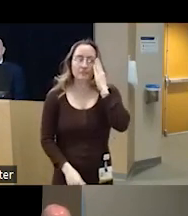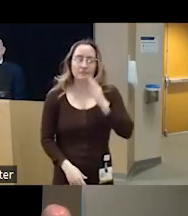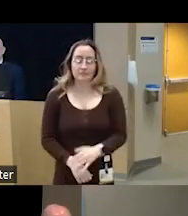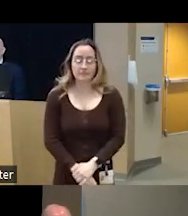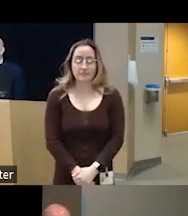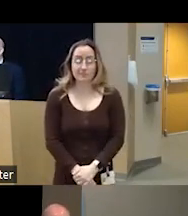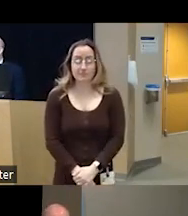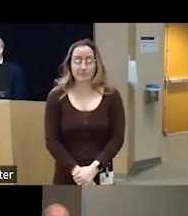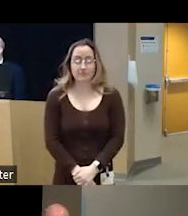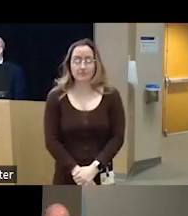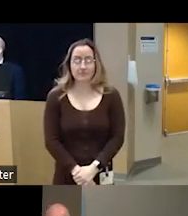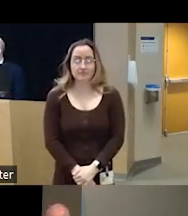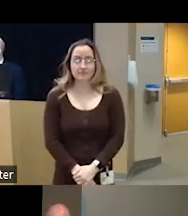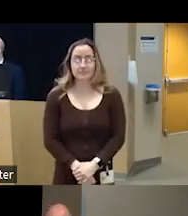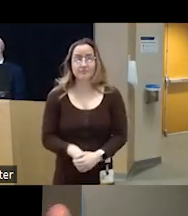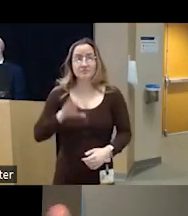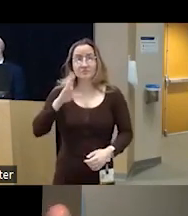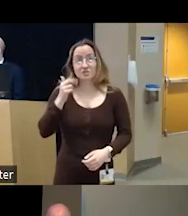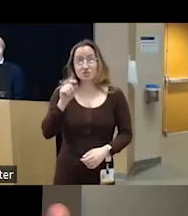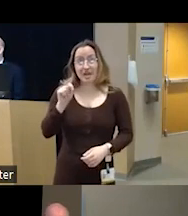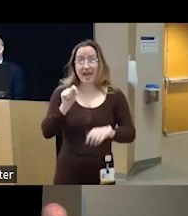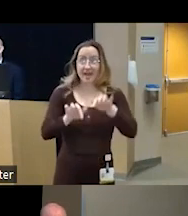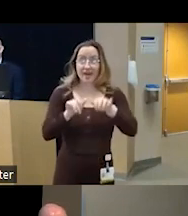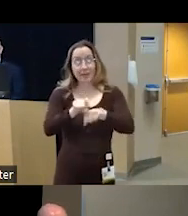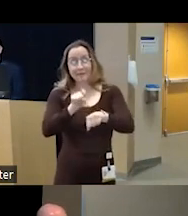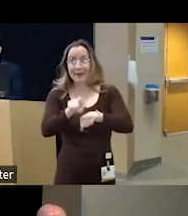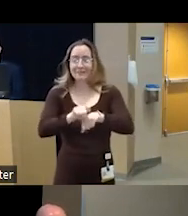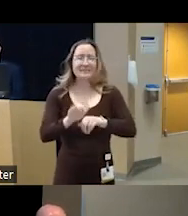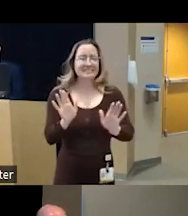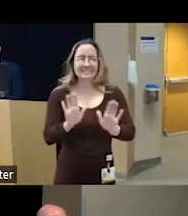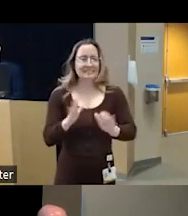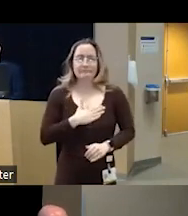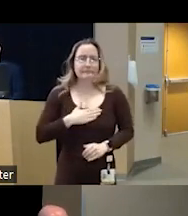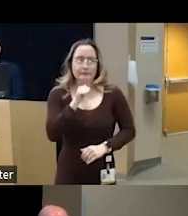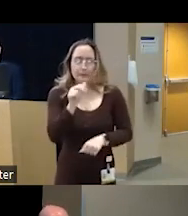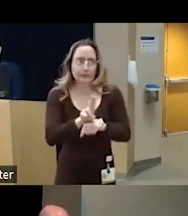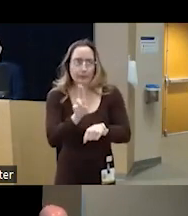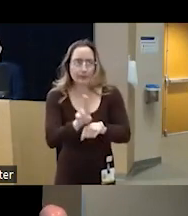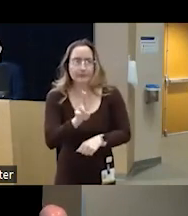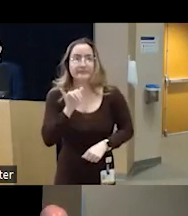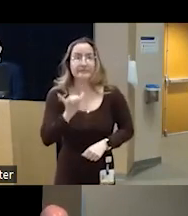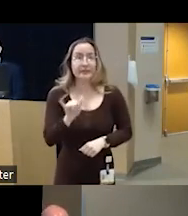Don't please don't use the chat box because that's really just for the panel here and the interpreters.